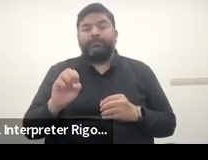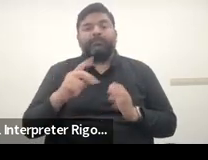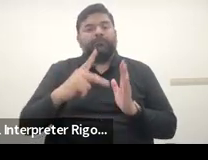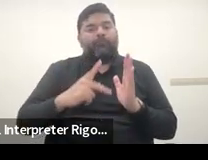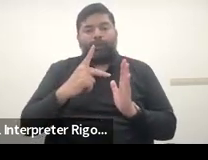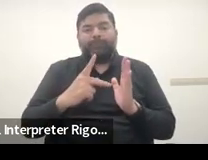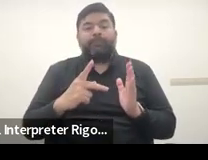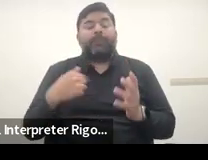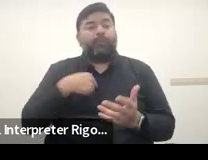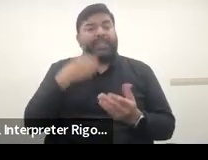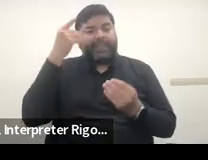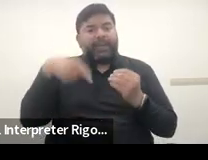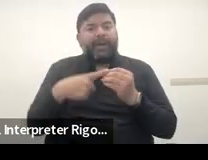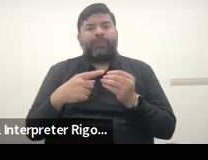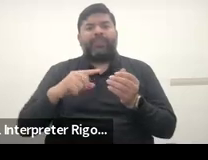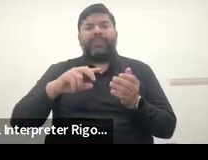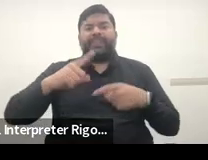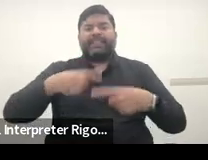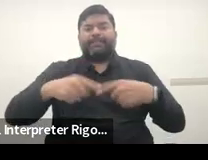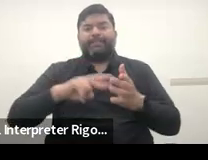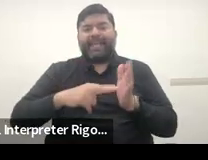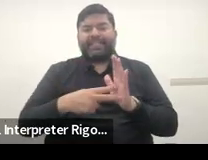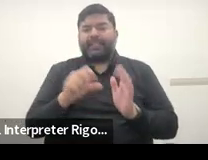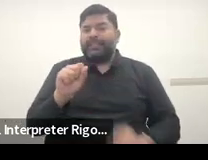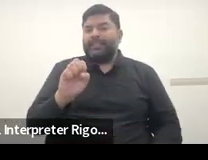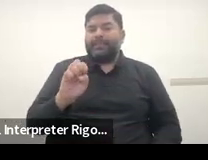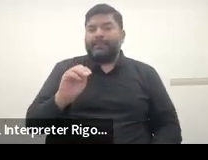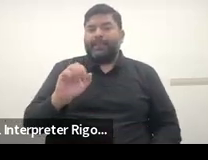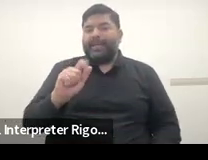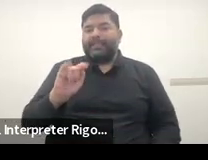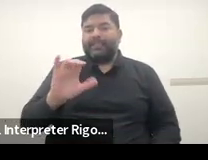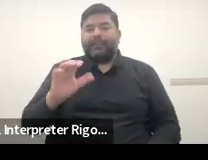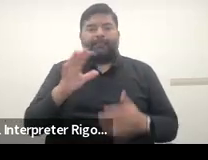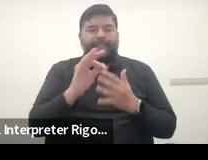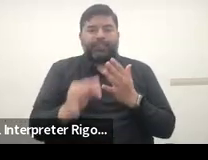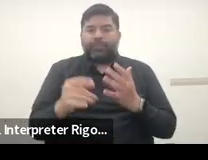the semantic features of these signs, and as a way of introducing the semantic nature of